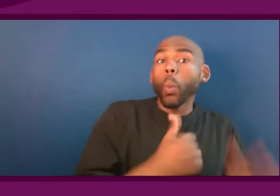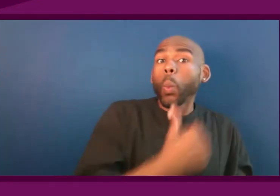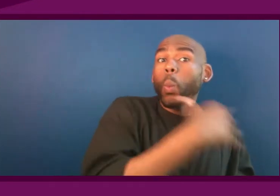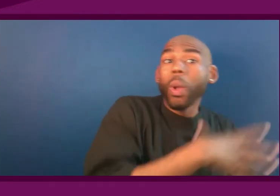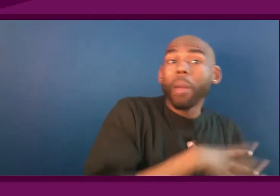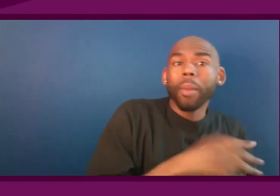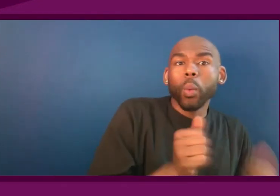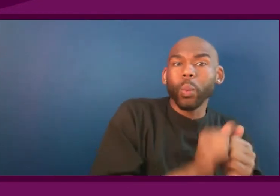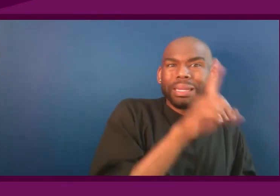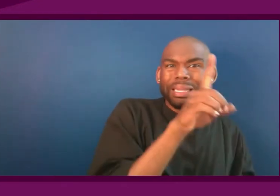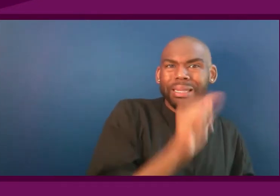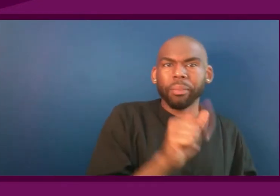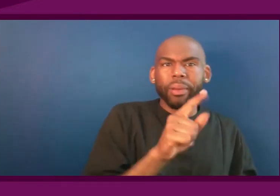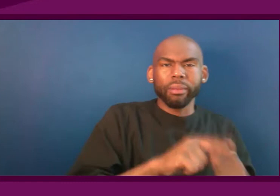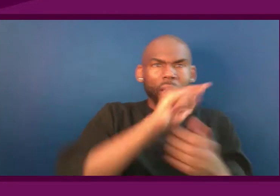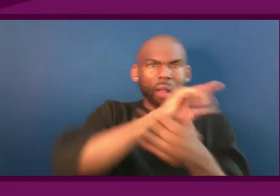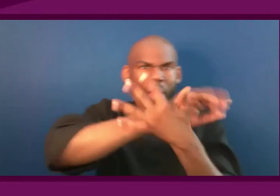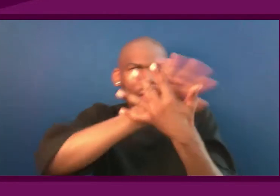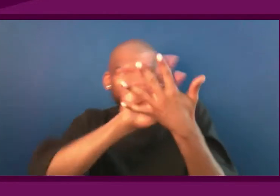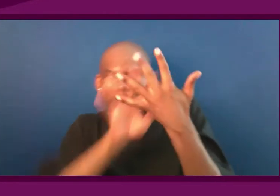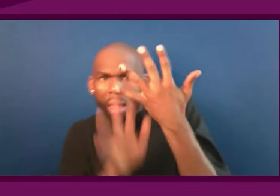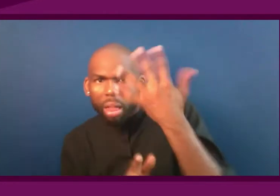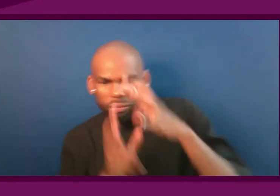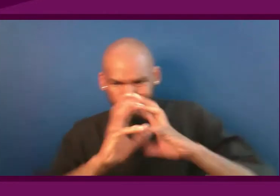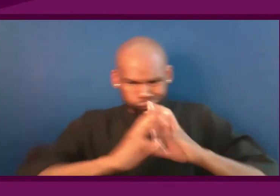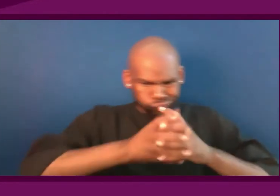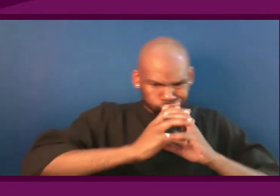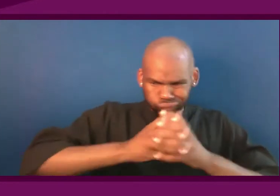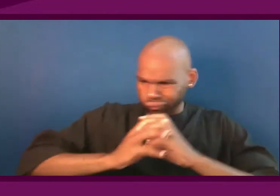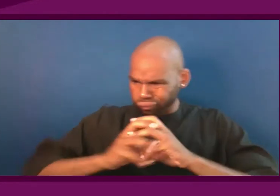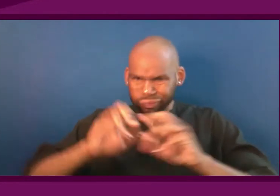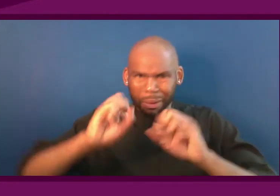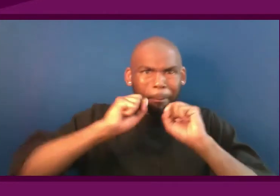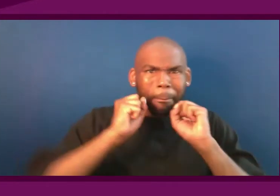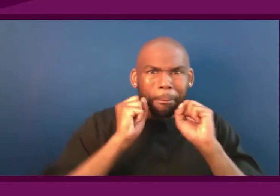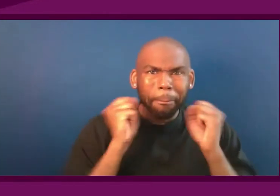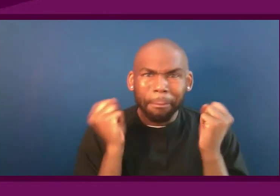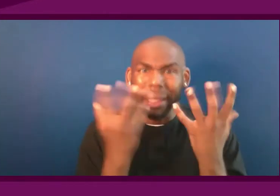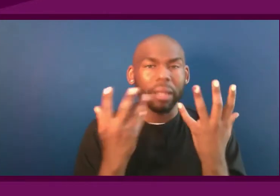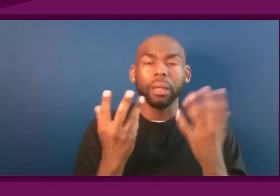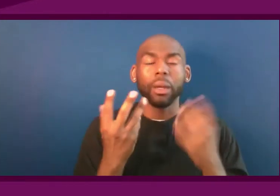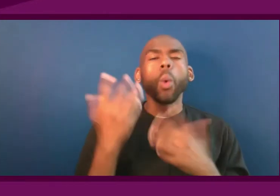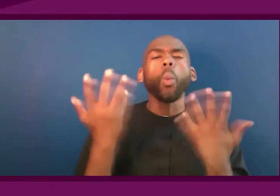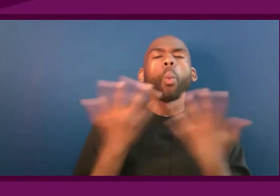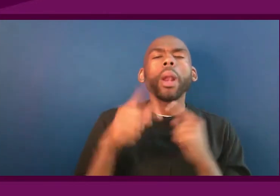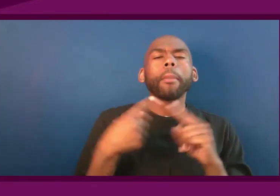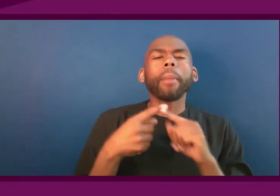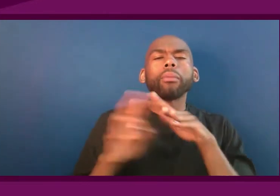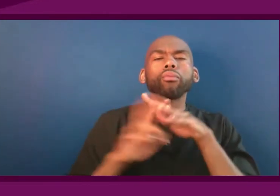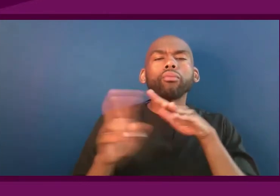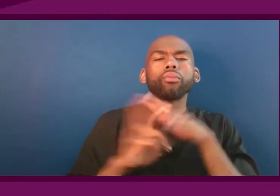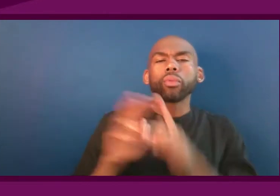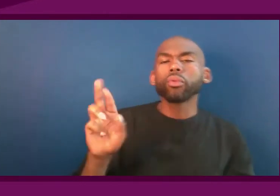we're also talking about the digital divide and digital inclusion, because if you don't